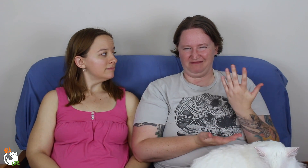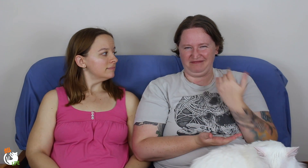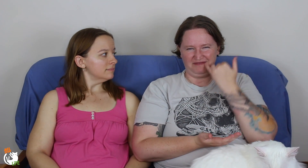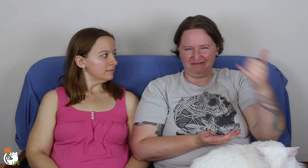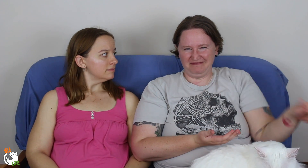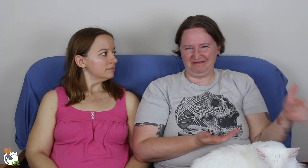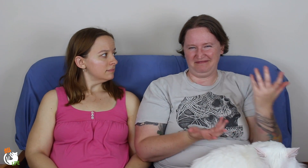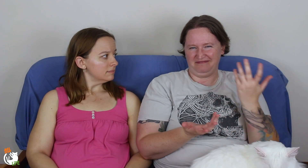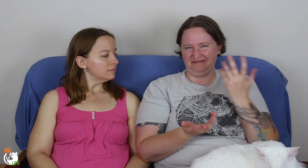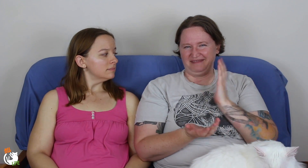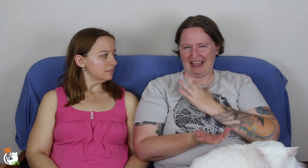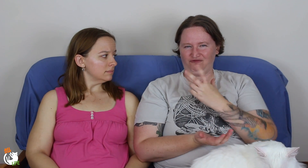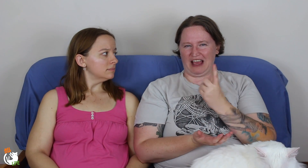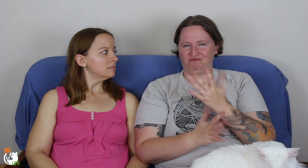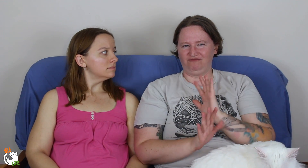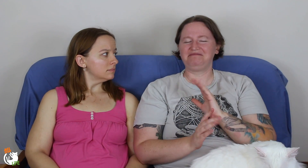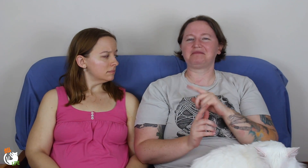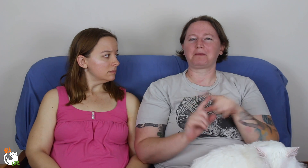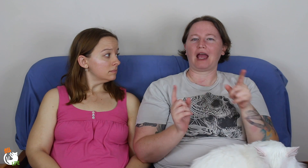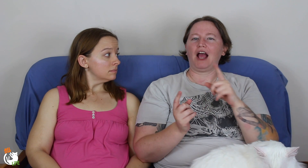We felt no, we want to set that boundary. It's our child.